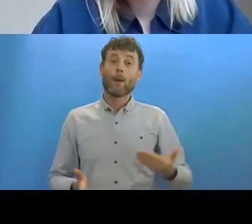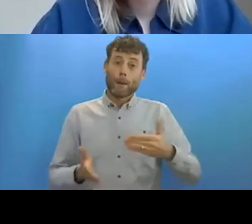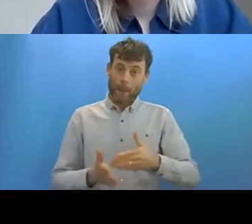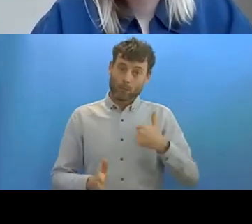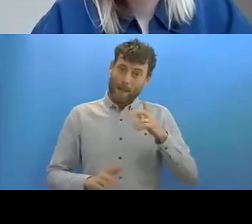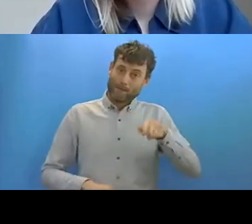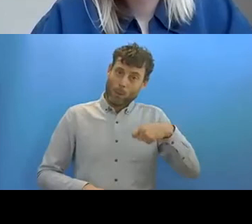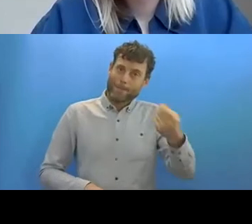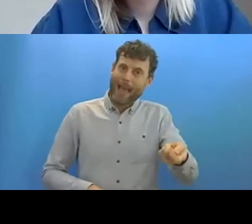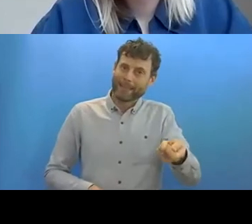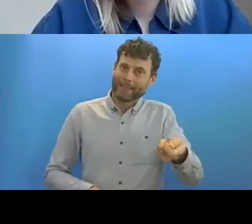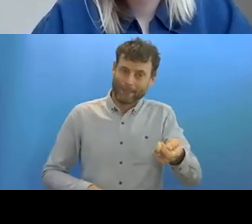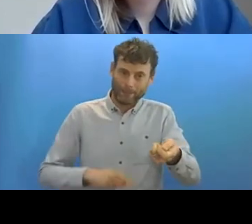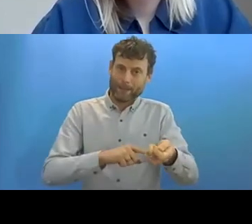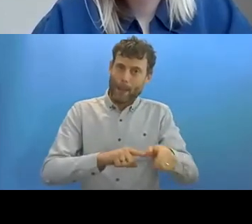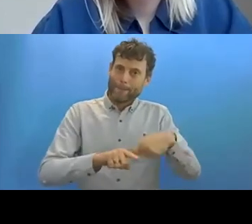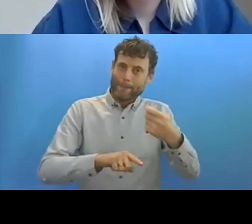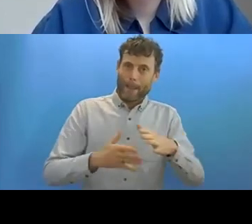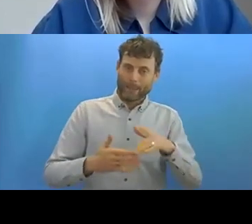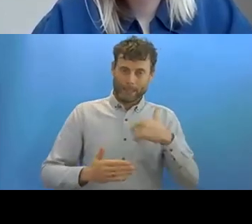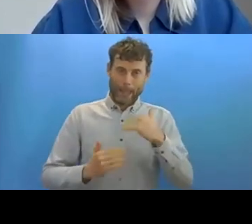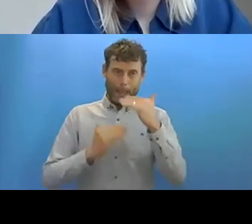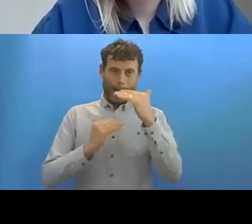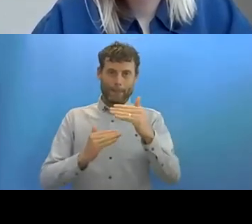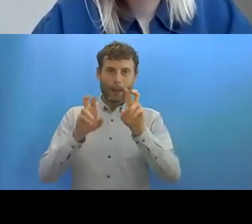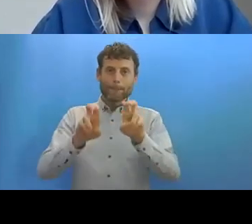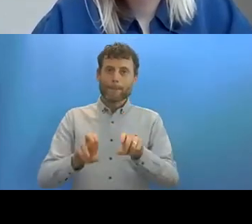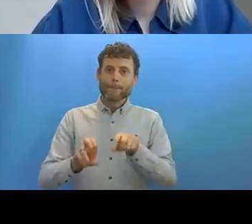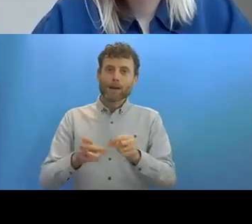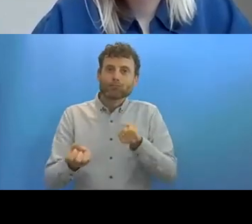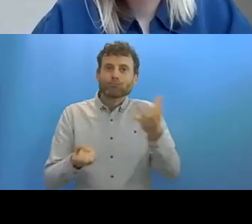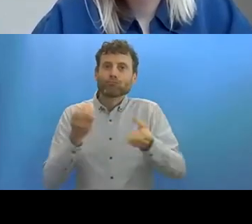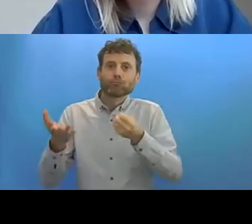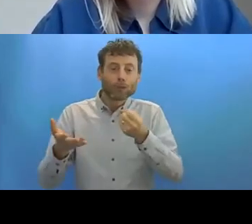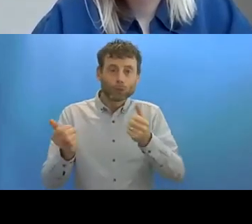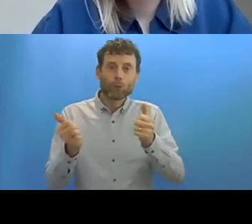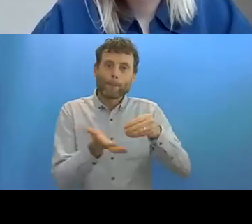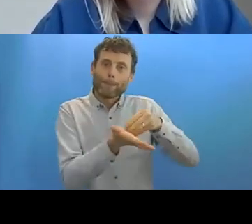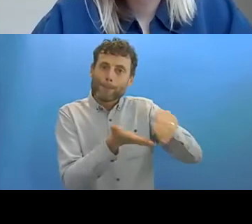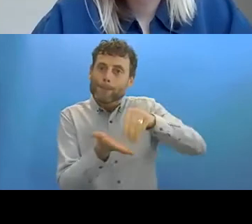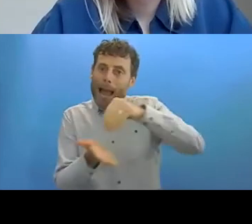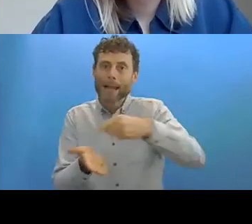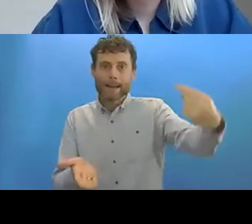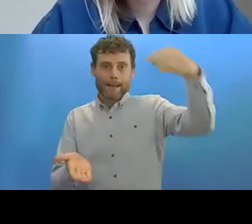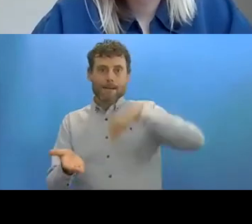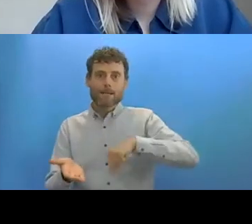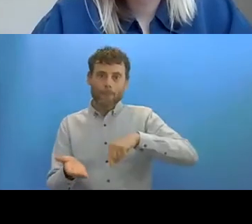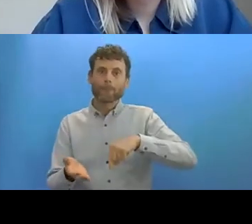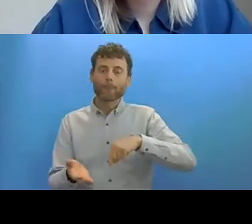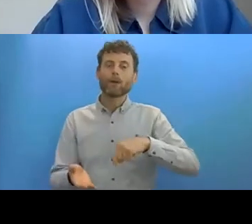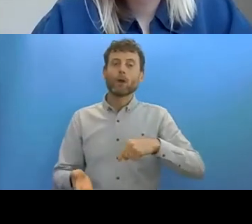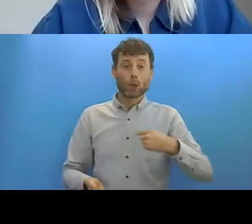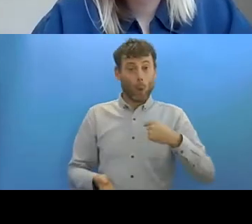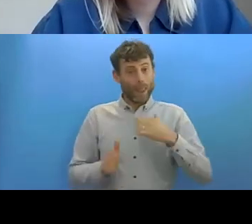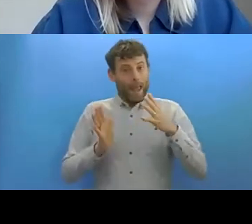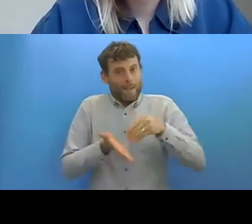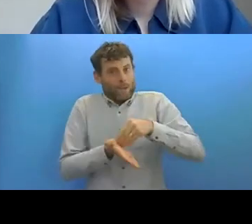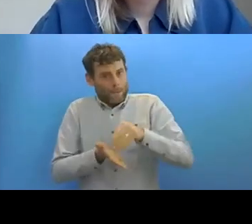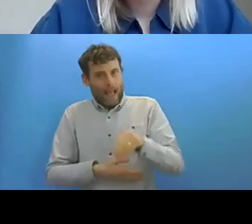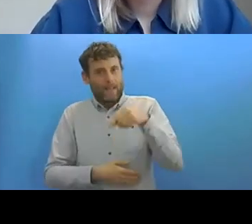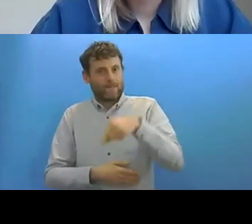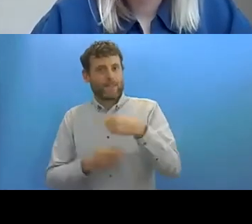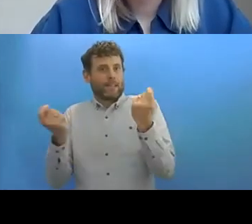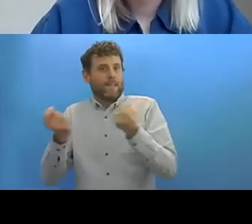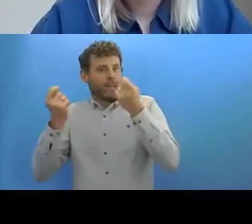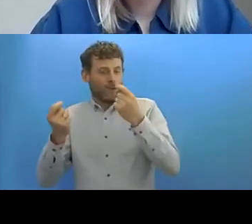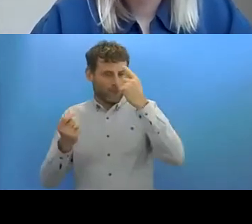things still exist, particularly the budget, like Jo said, we pay for the work to be performed, like we would any other festival, we just - we are helping with a commission for the